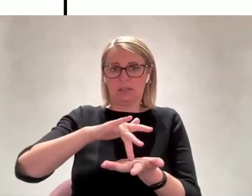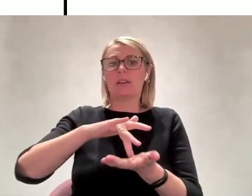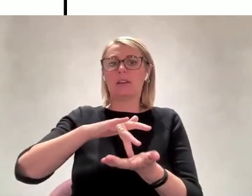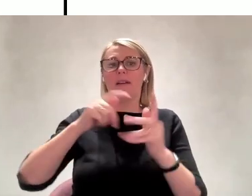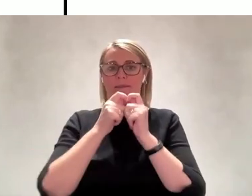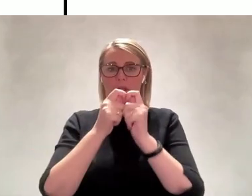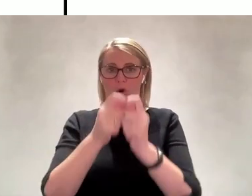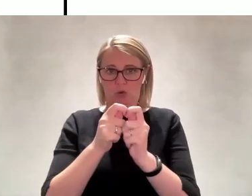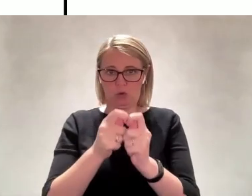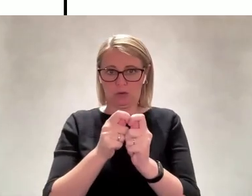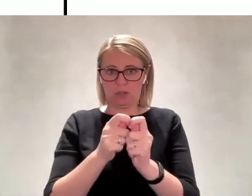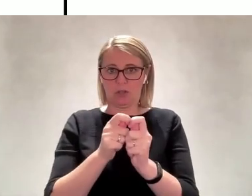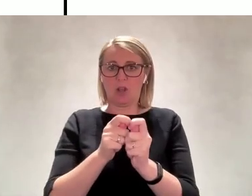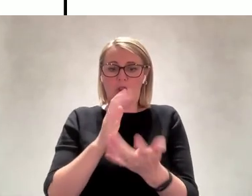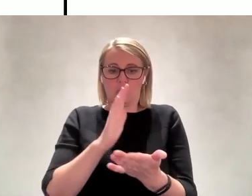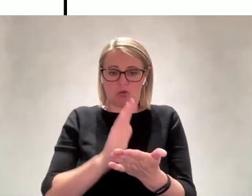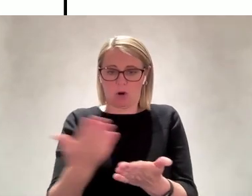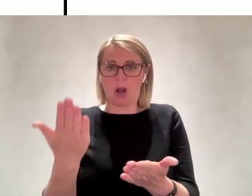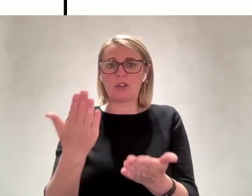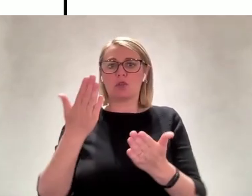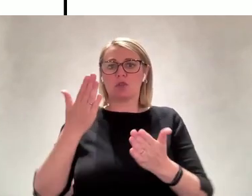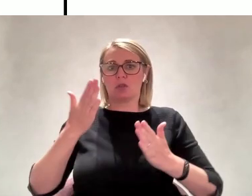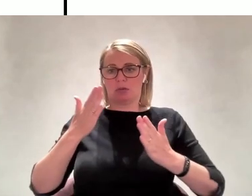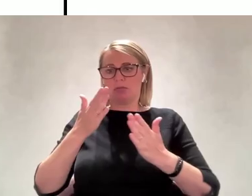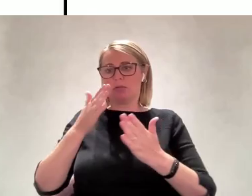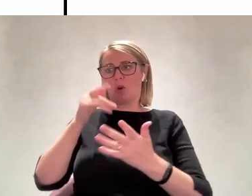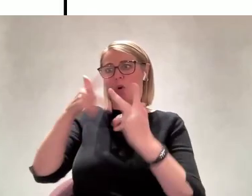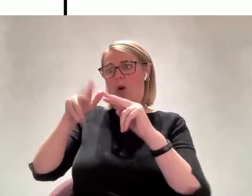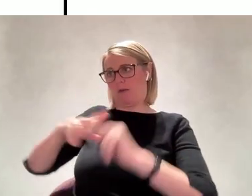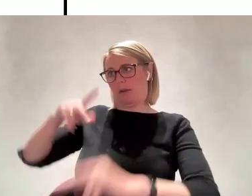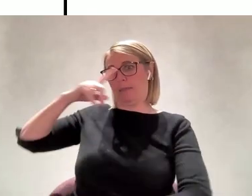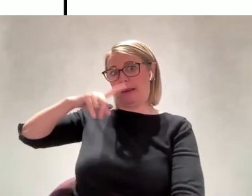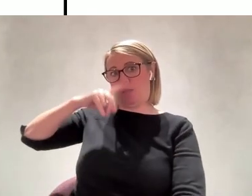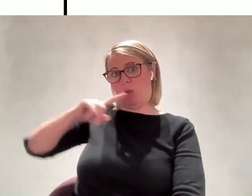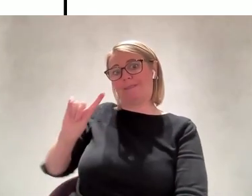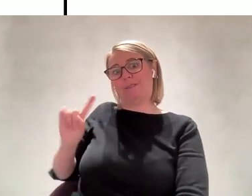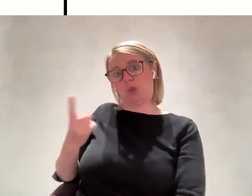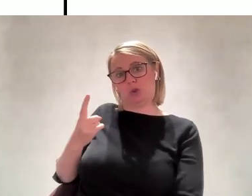So this is about putting the rights, wellbeing, autonomy and interests of people first.